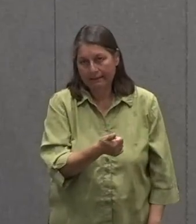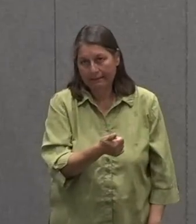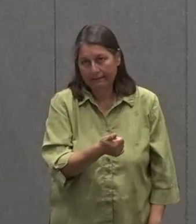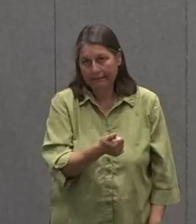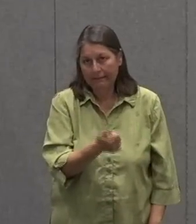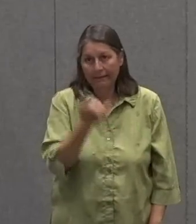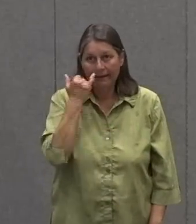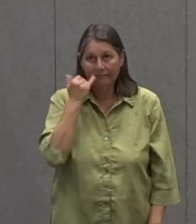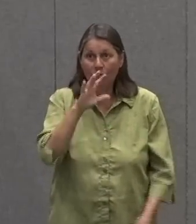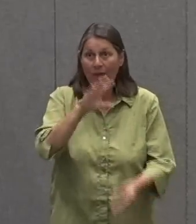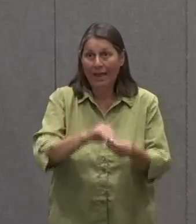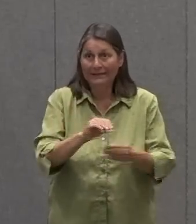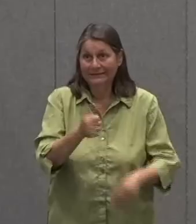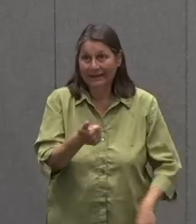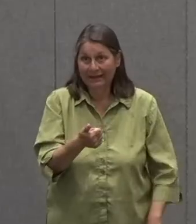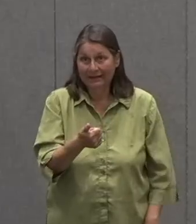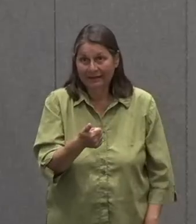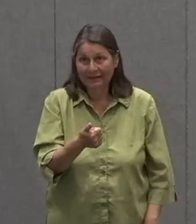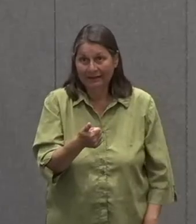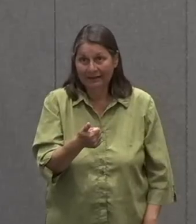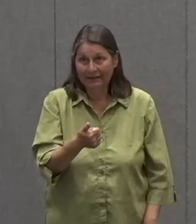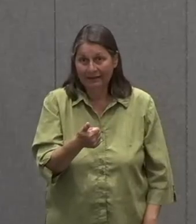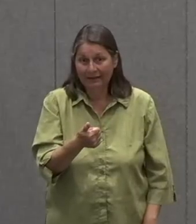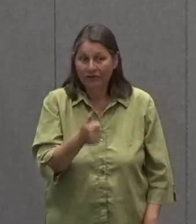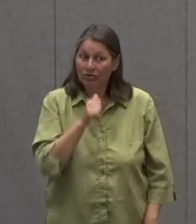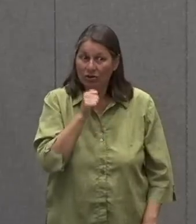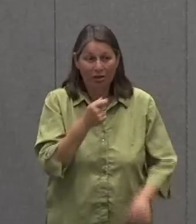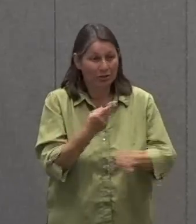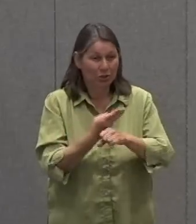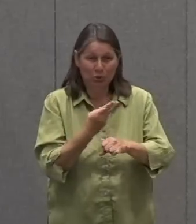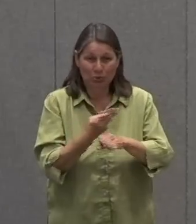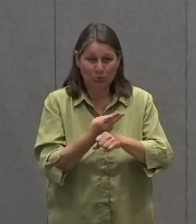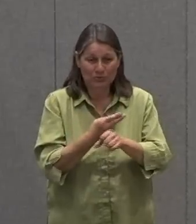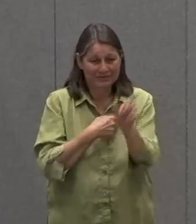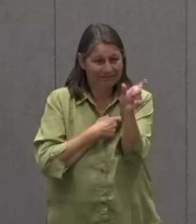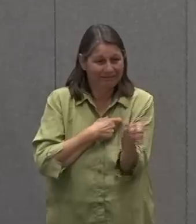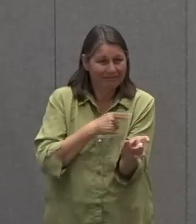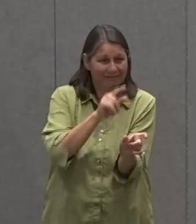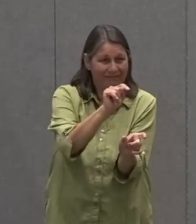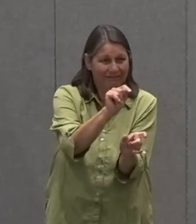I'm not gonna go to the tenths column. I want to go to the tens column.